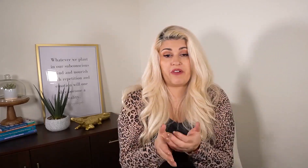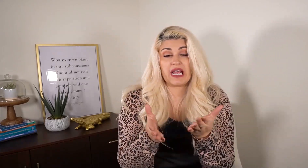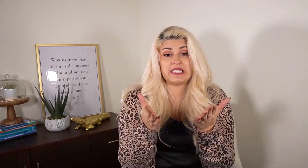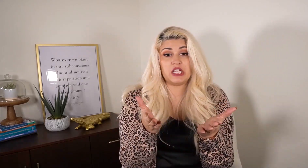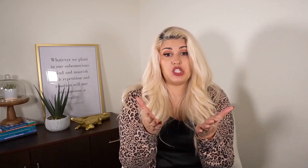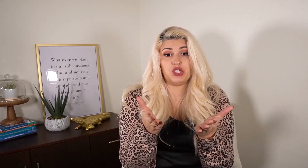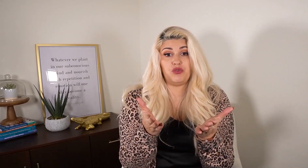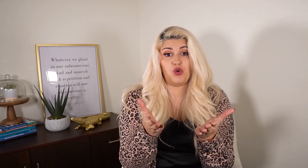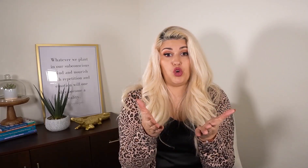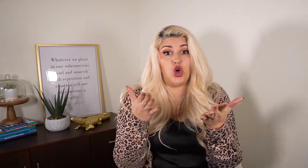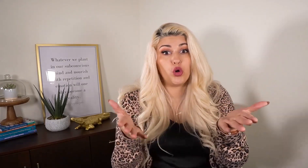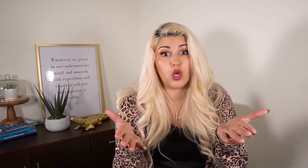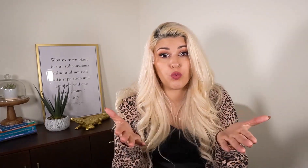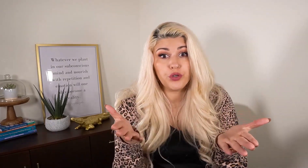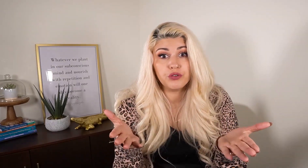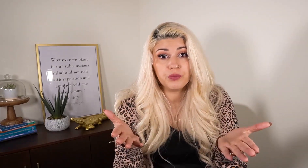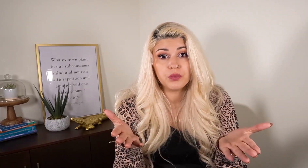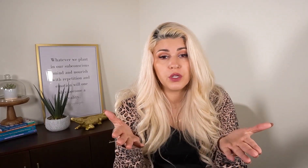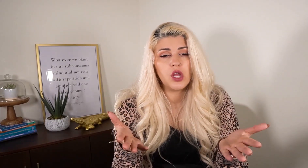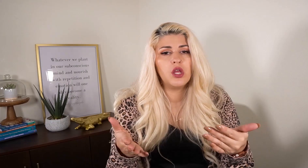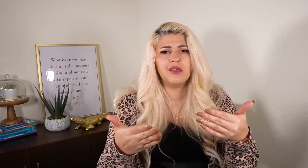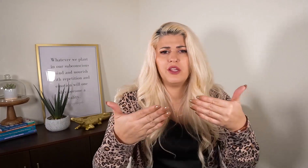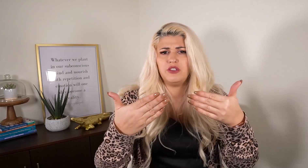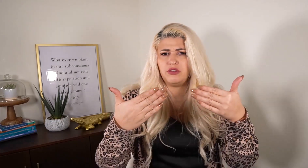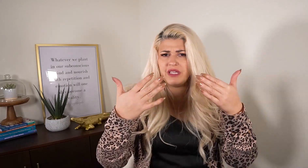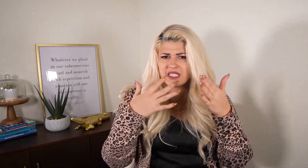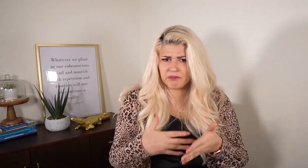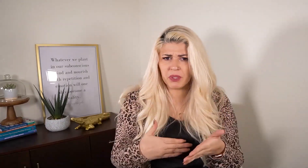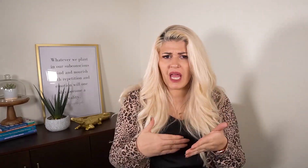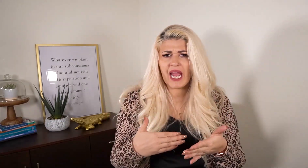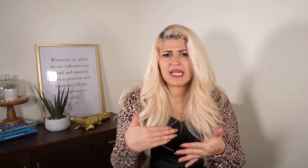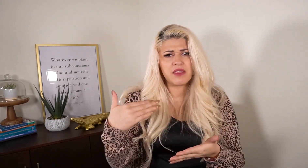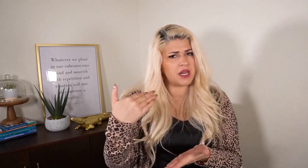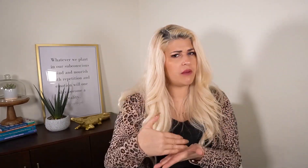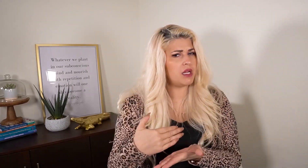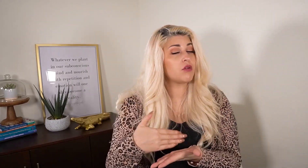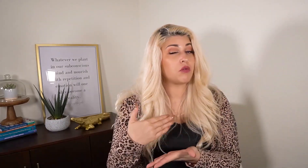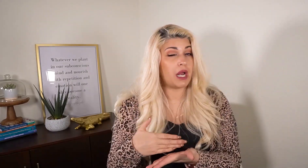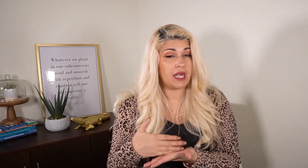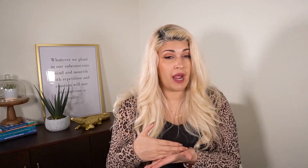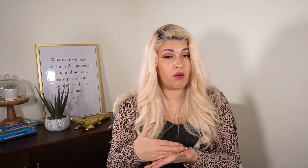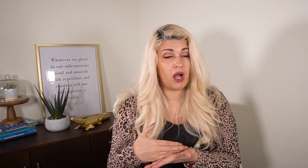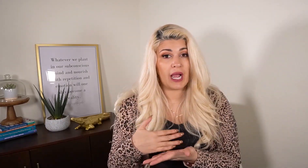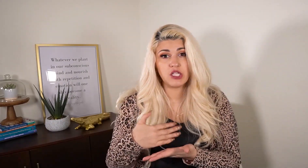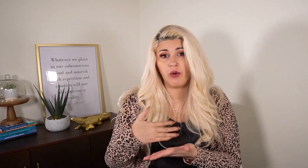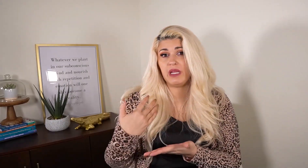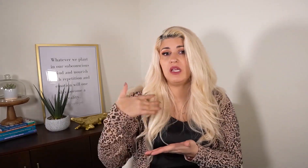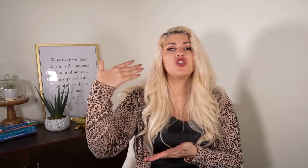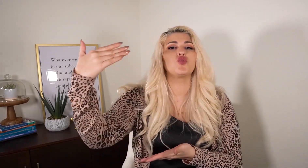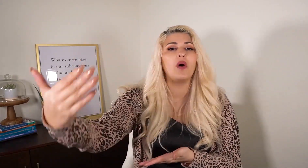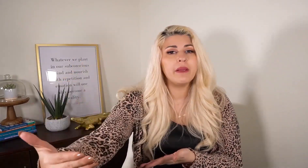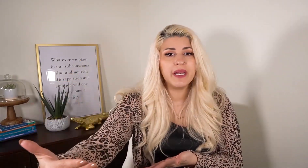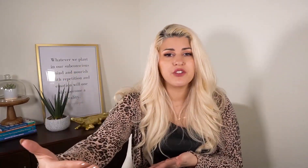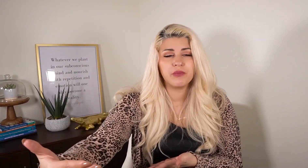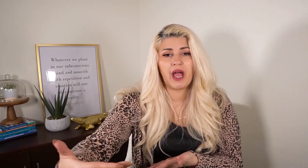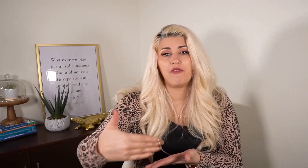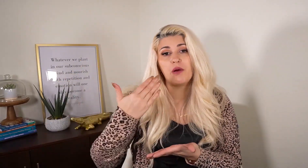Like if I said to you go to your room, it's implied that I mean, right now, I don't mean in 20 minutes from now.